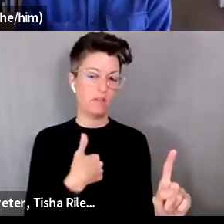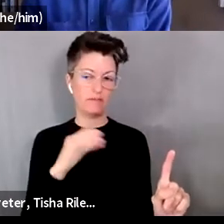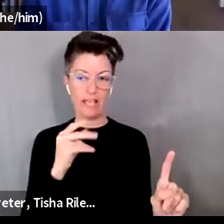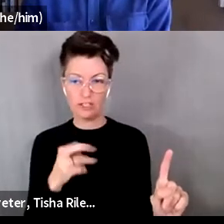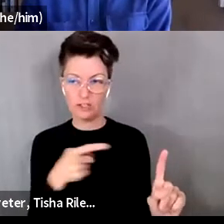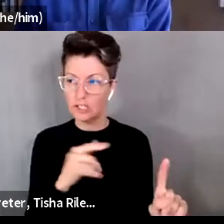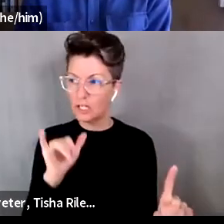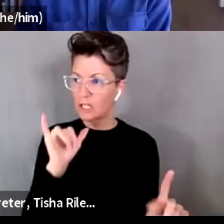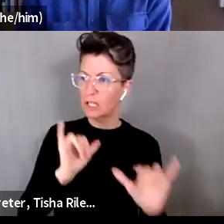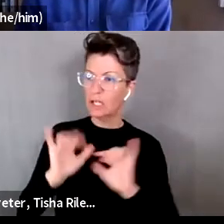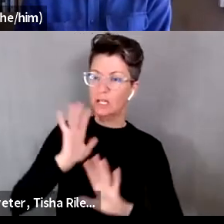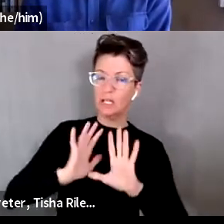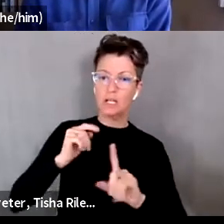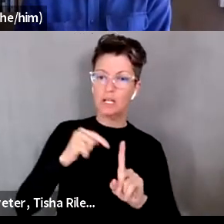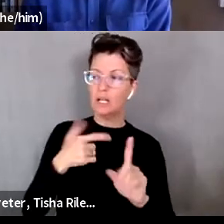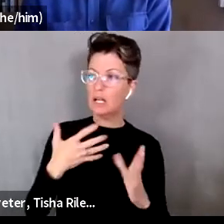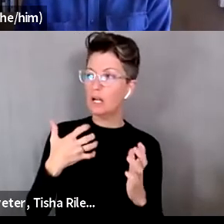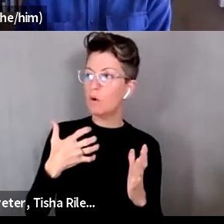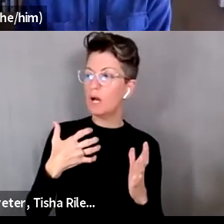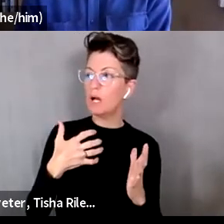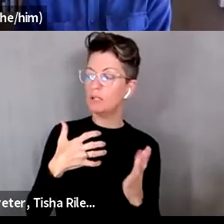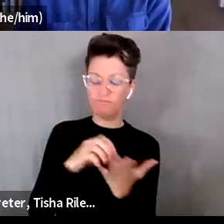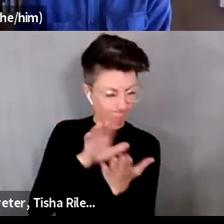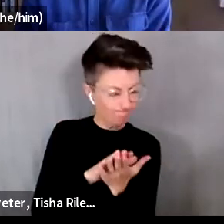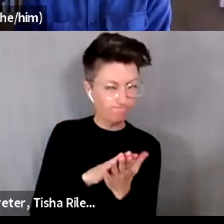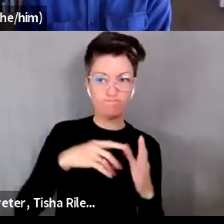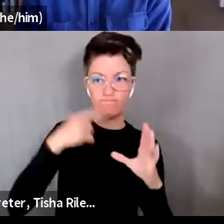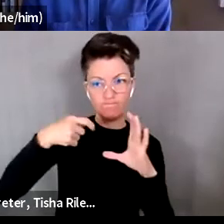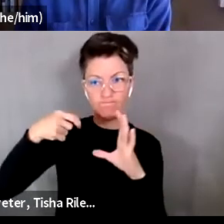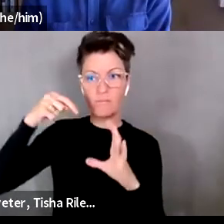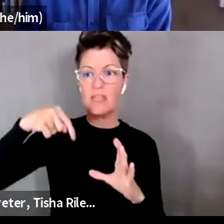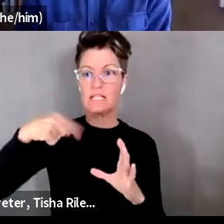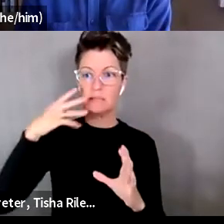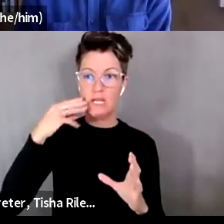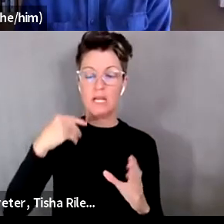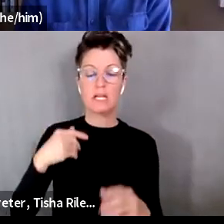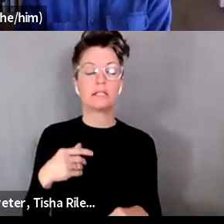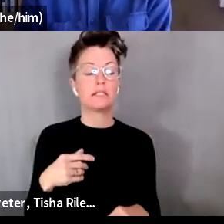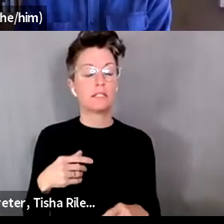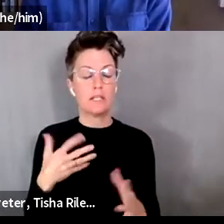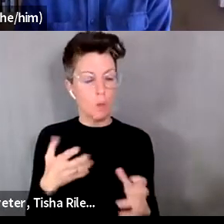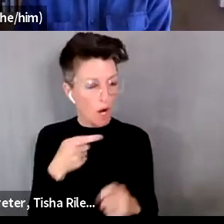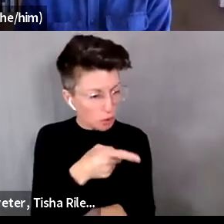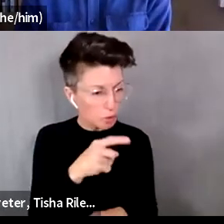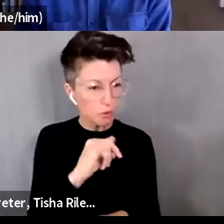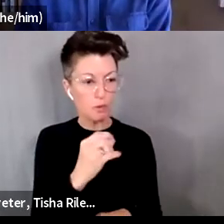"and I want you," and it turned out the rest of this group "to really help me do that."